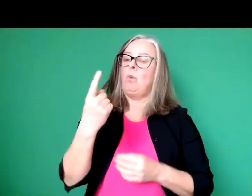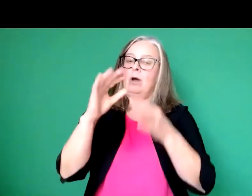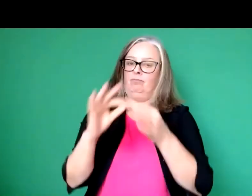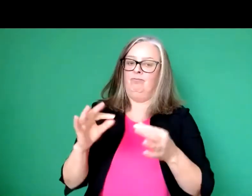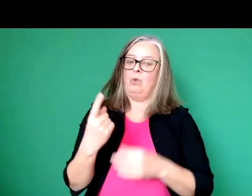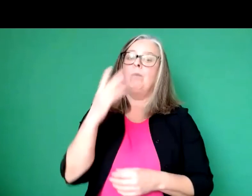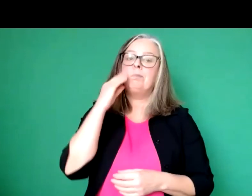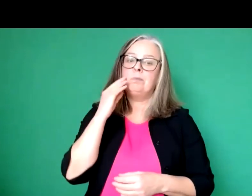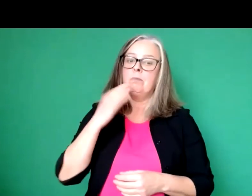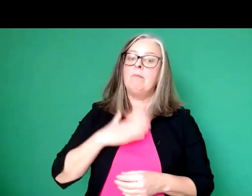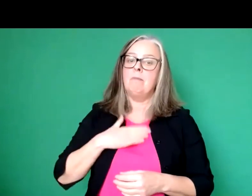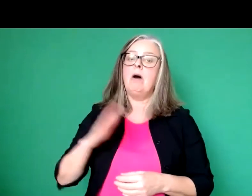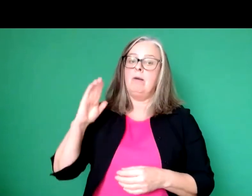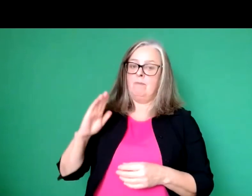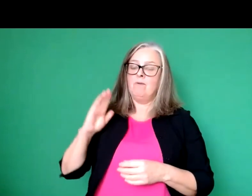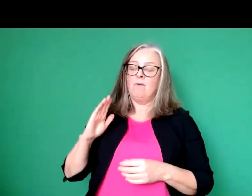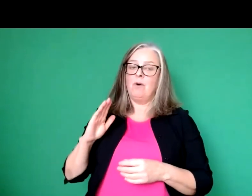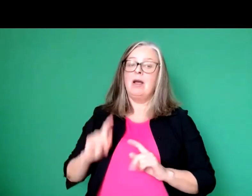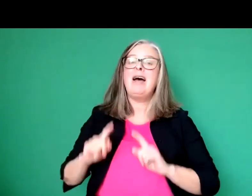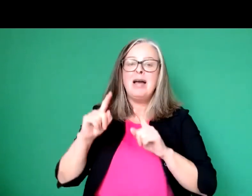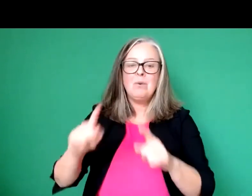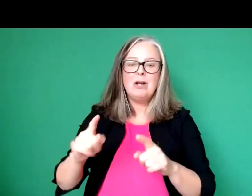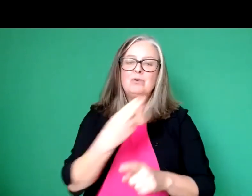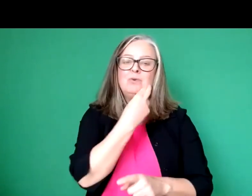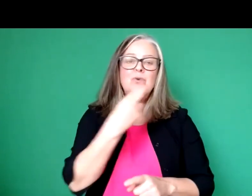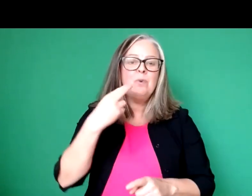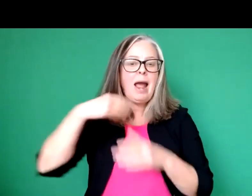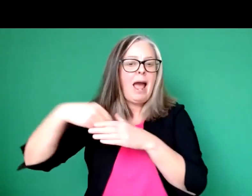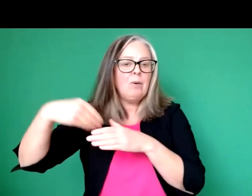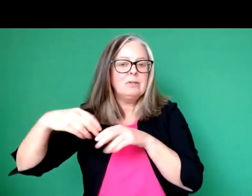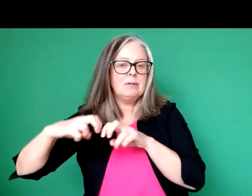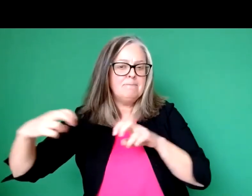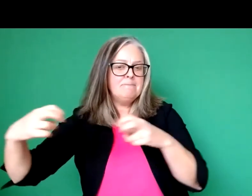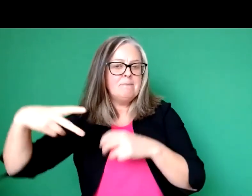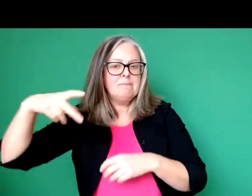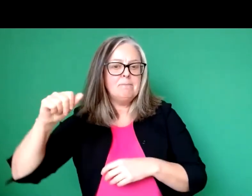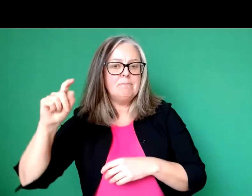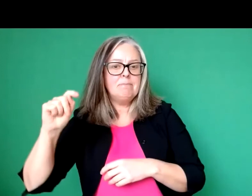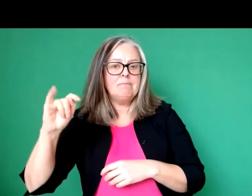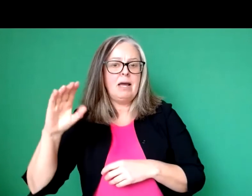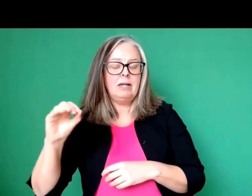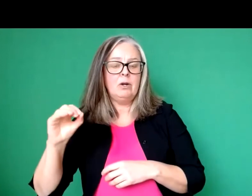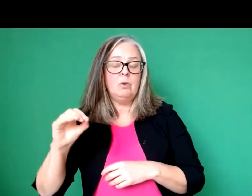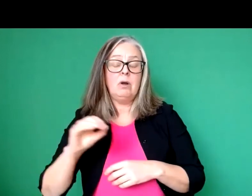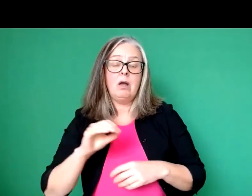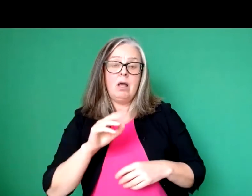um i was at a patio restaurant and now i don't know if this dog was a service dog or just visit